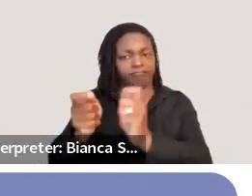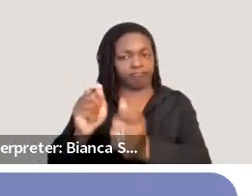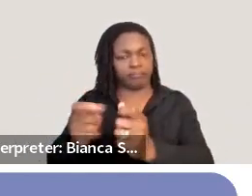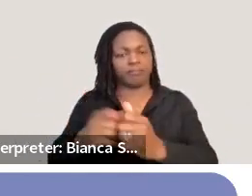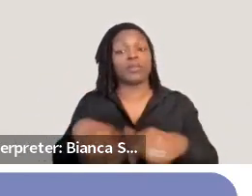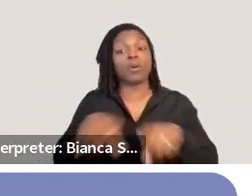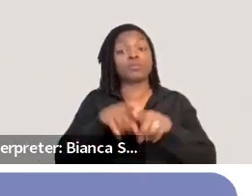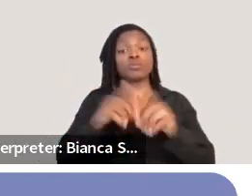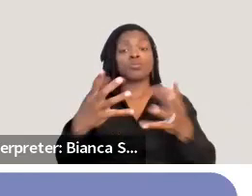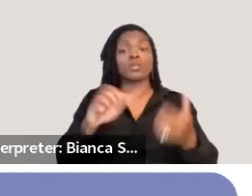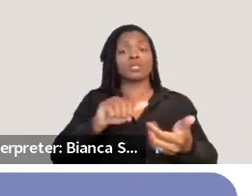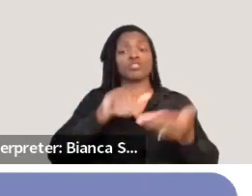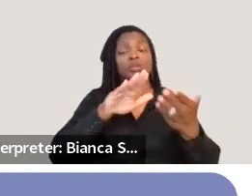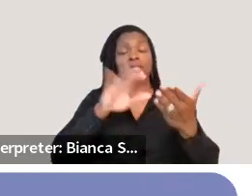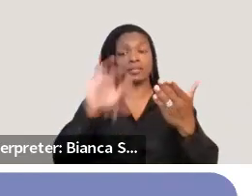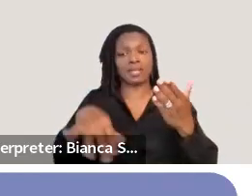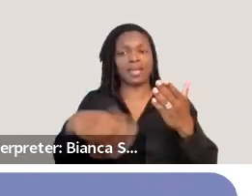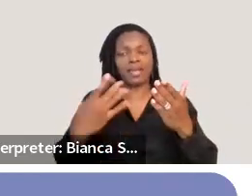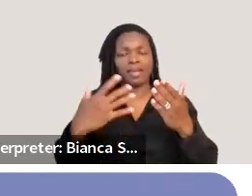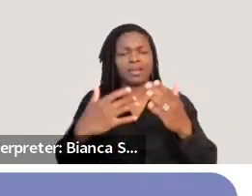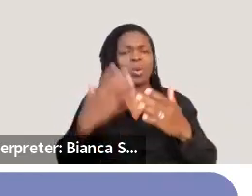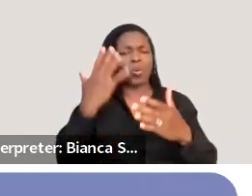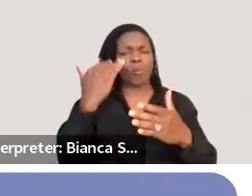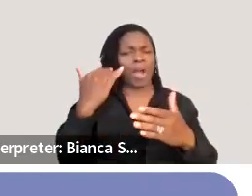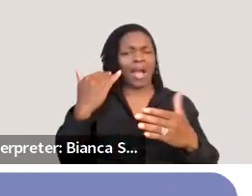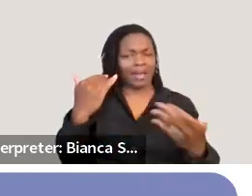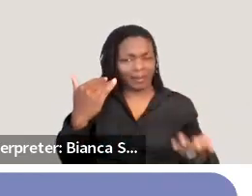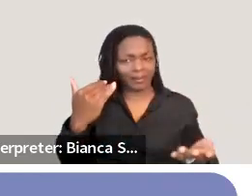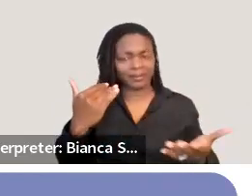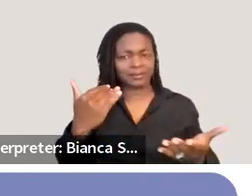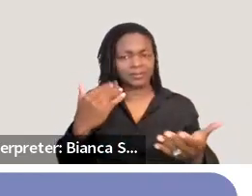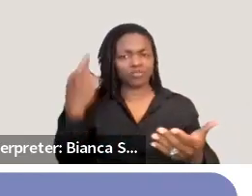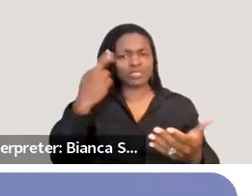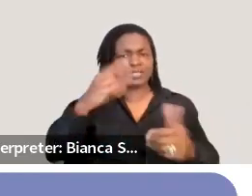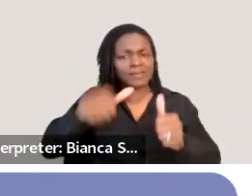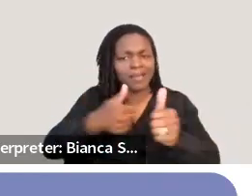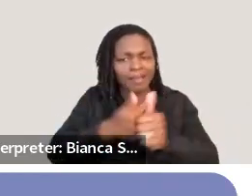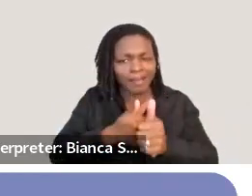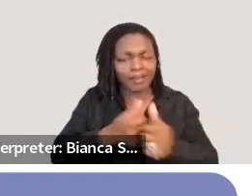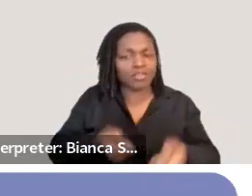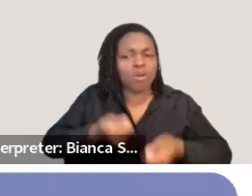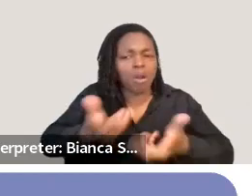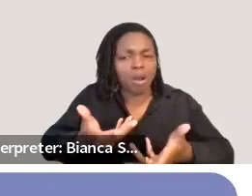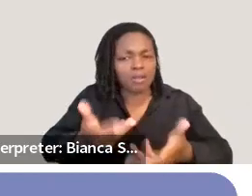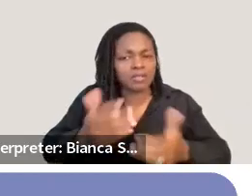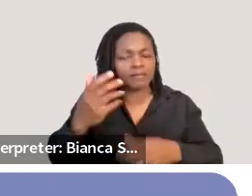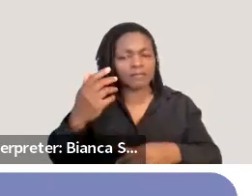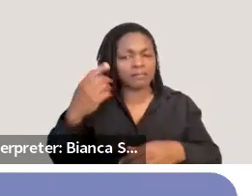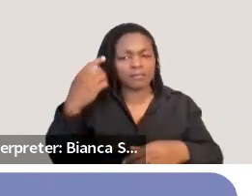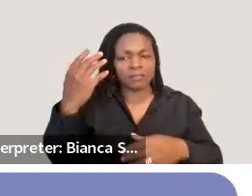Of these issues, including the foundations of community health, health related behaviors and exposures and medical conditions.